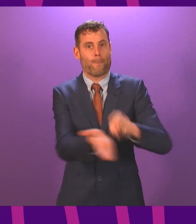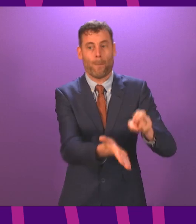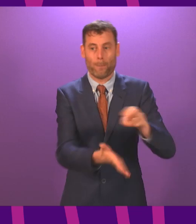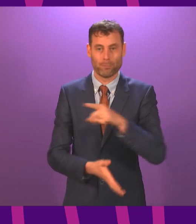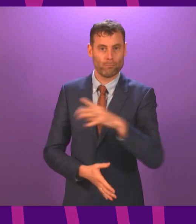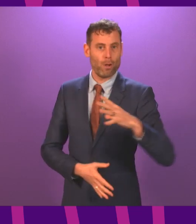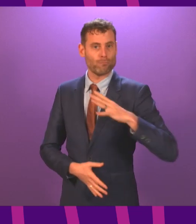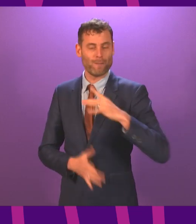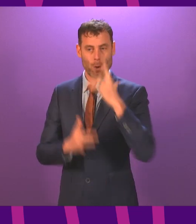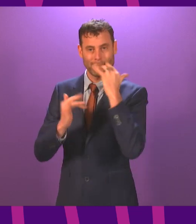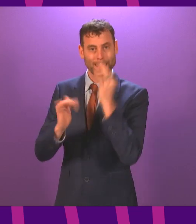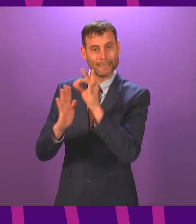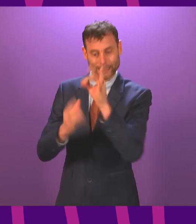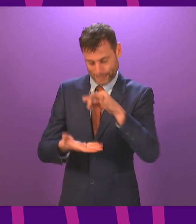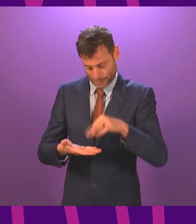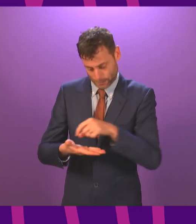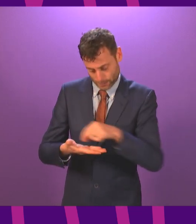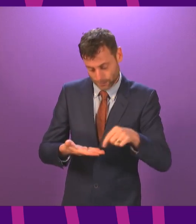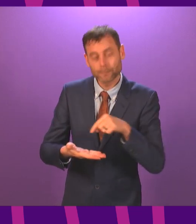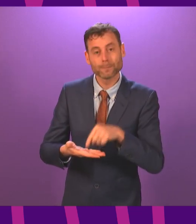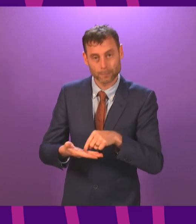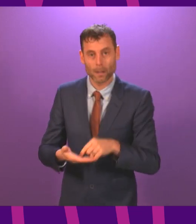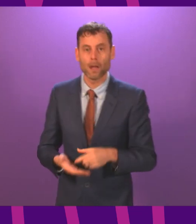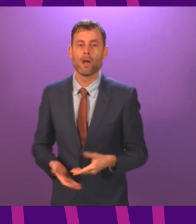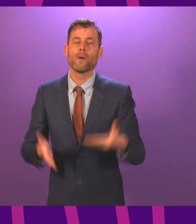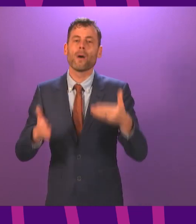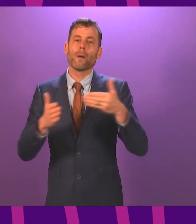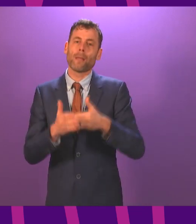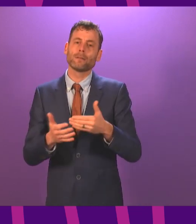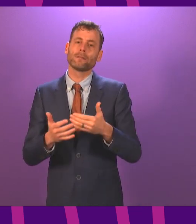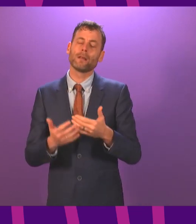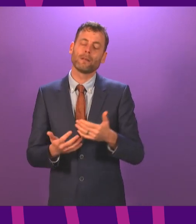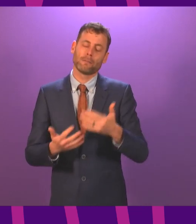In addition, testing is now available for people without symptoms of Covid in several